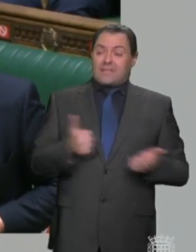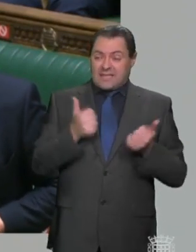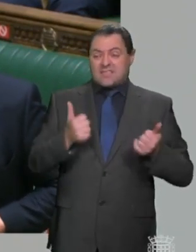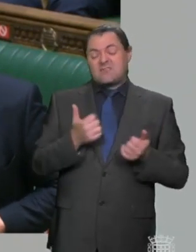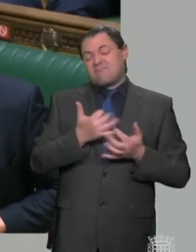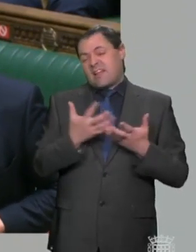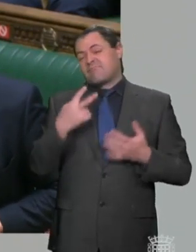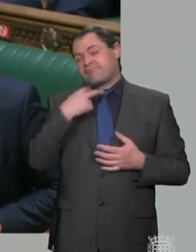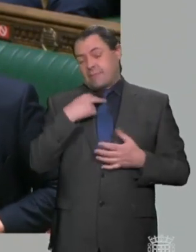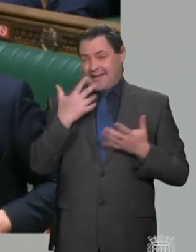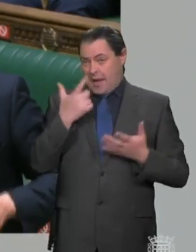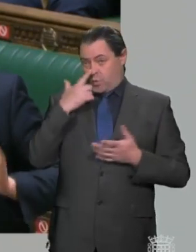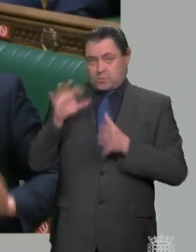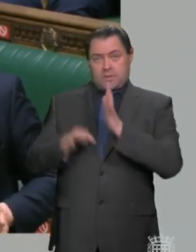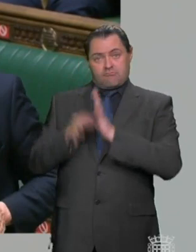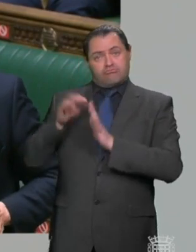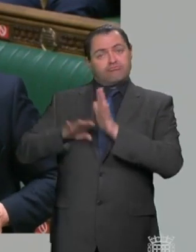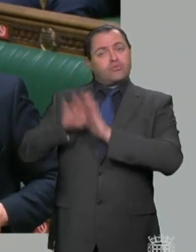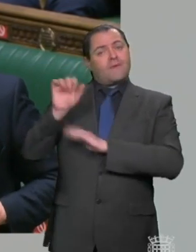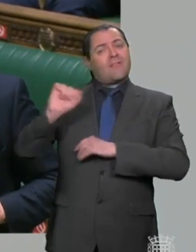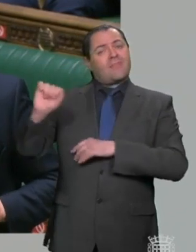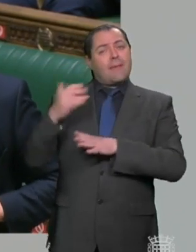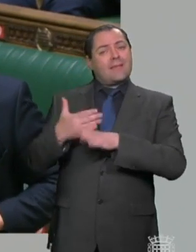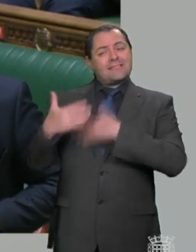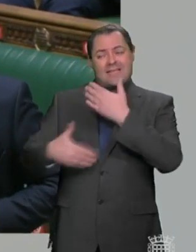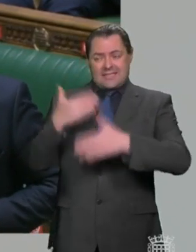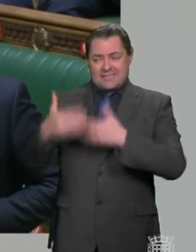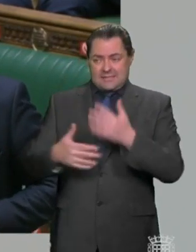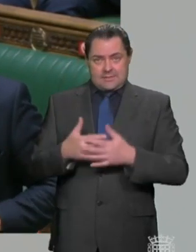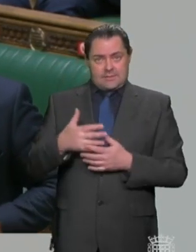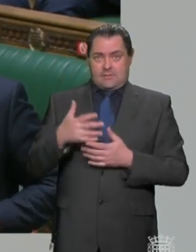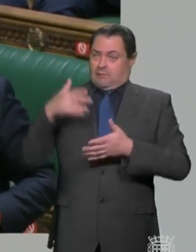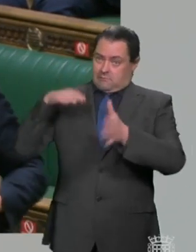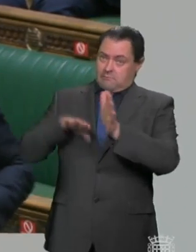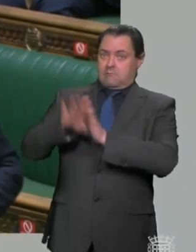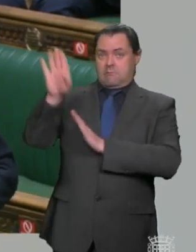to turn the corner. The REAF—renaissance of East Anglian fisheries—strategy sets out an